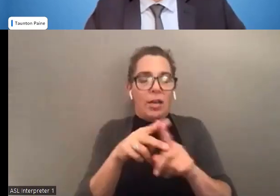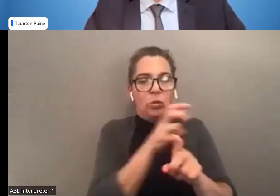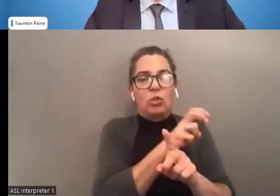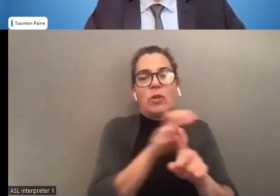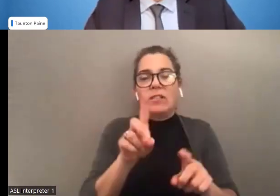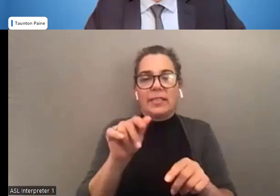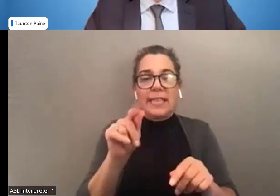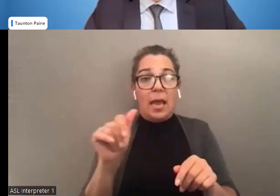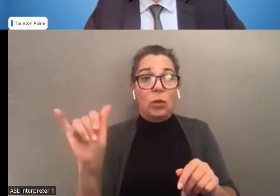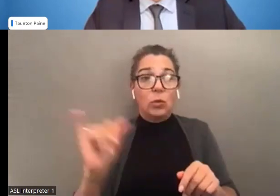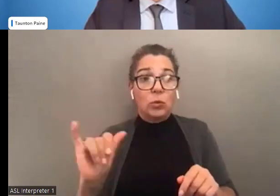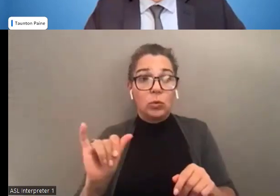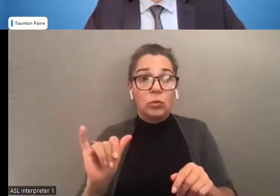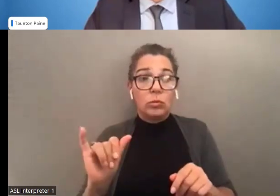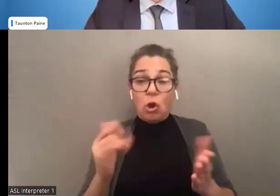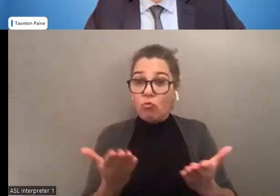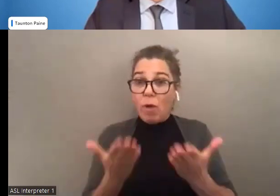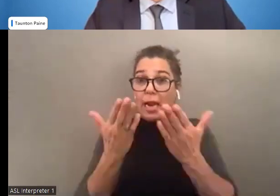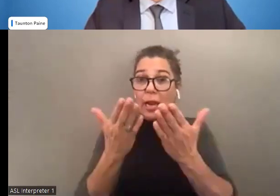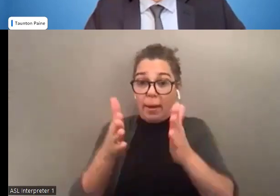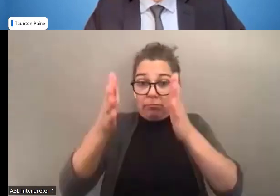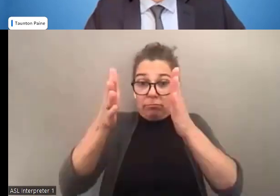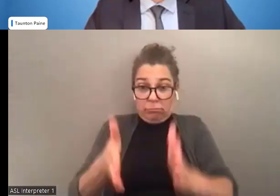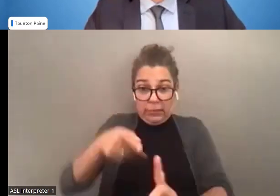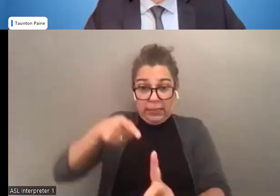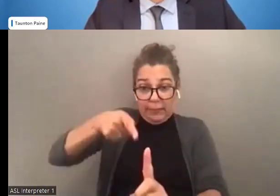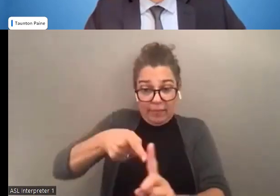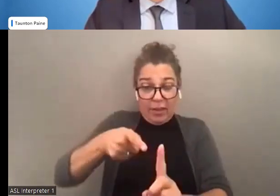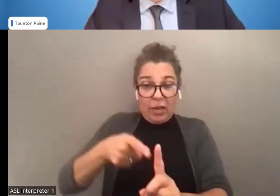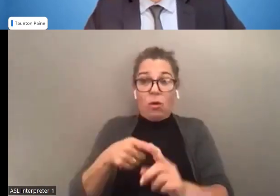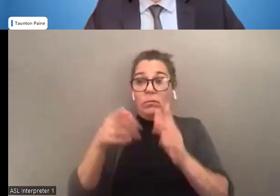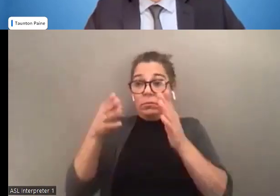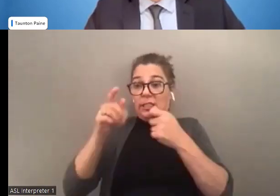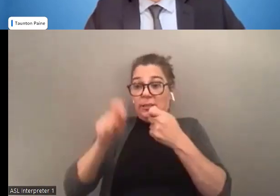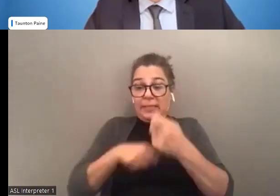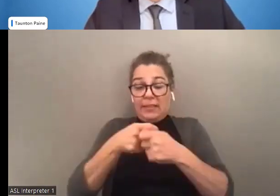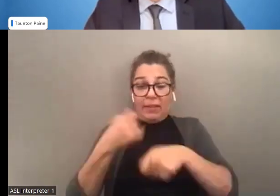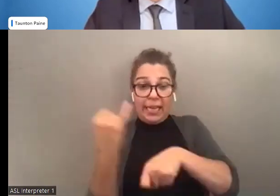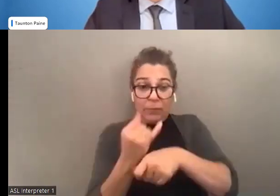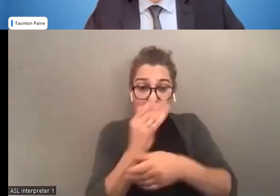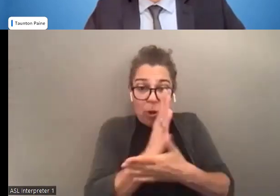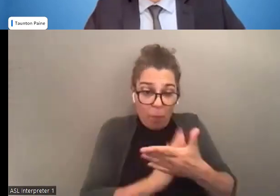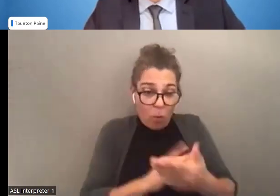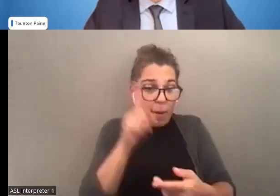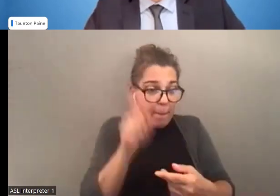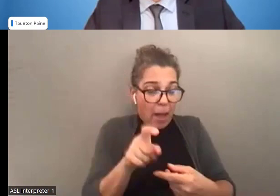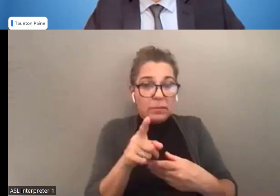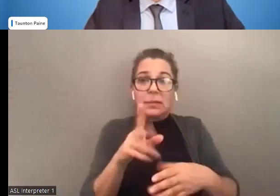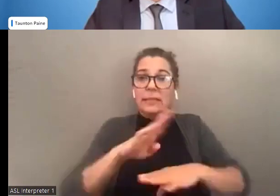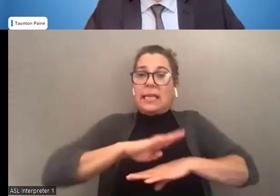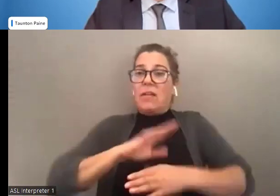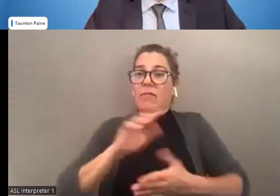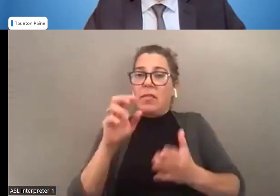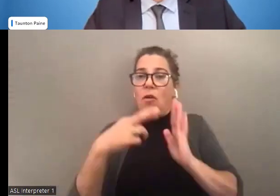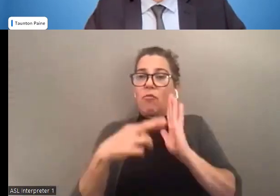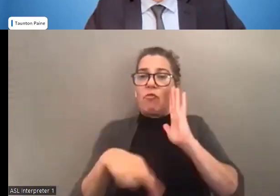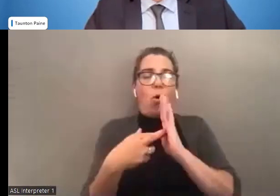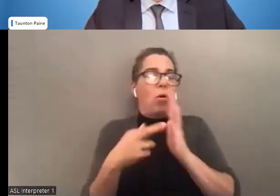We don't recommend a specific individual or institutional components that would necessarily fill that role, you know, but we do, I think,